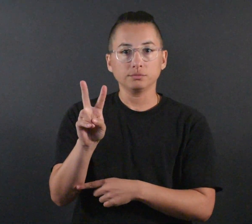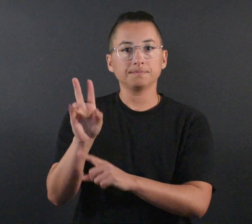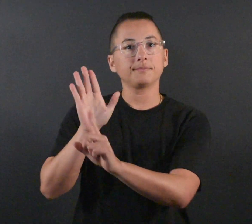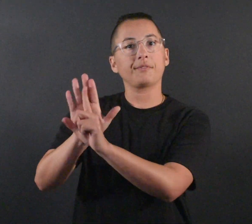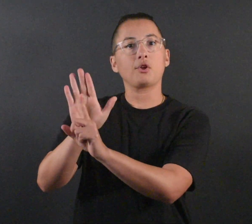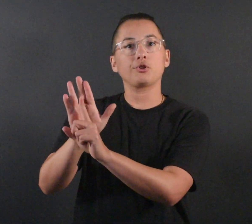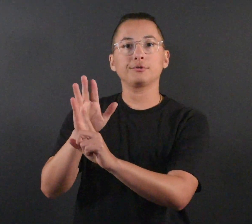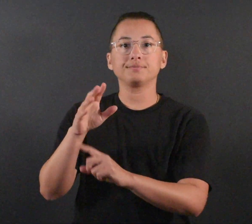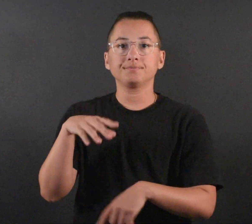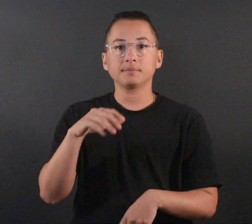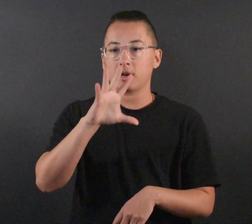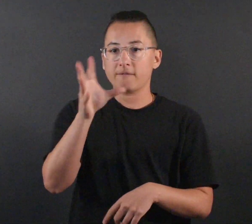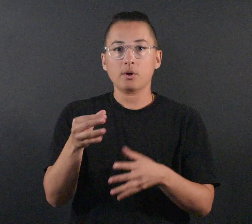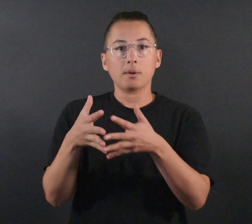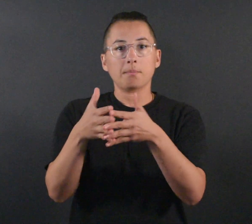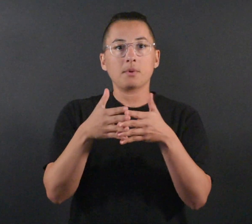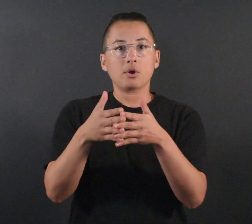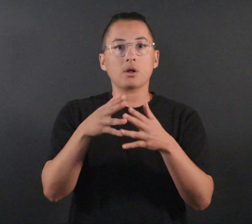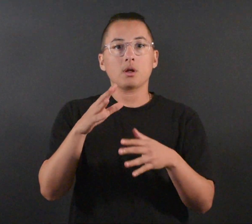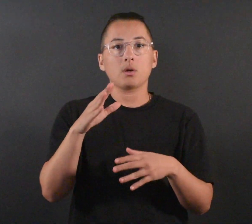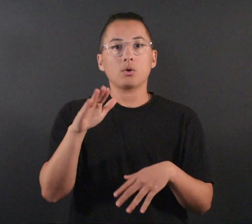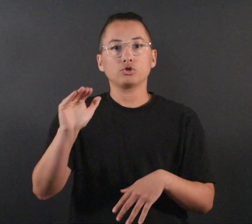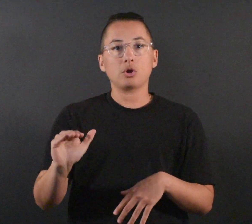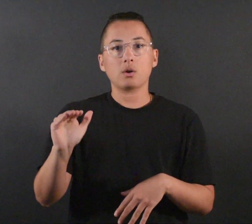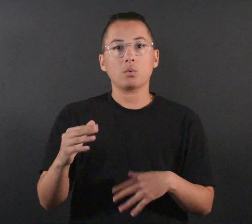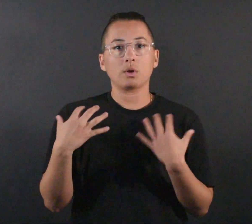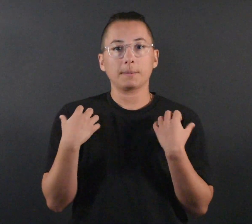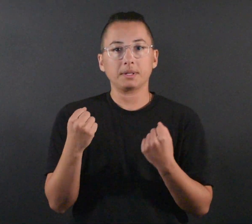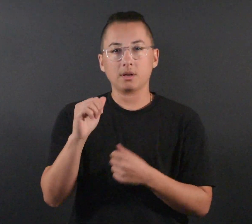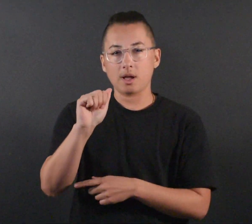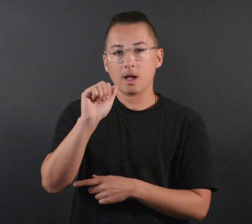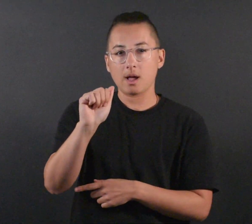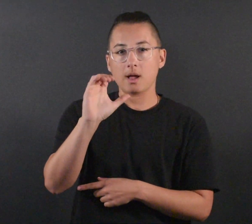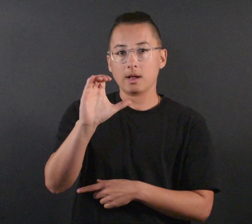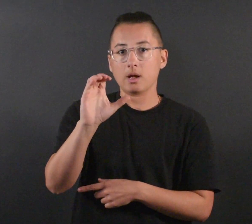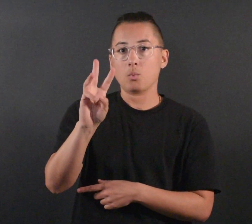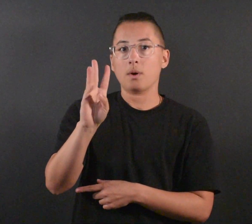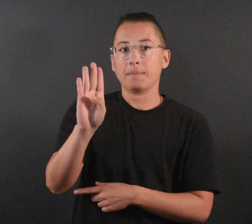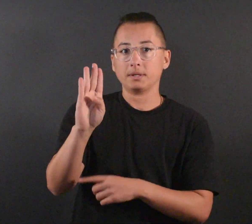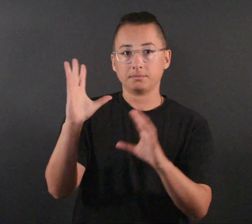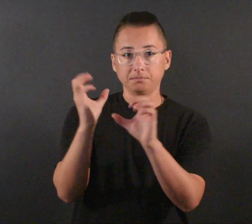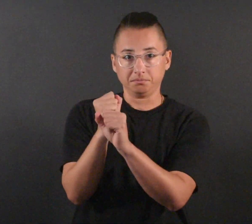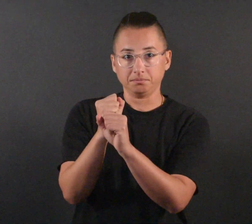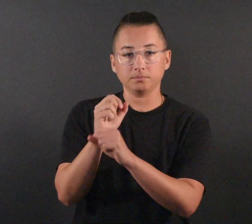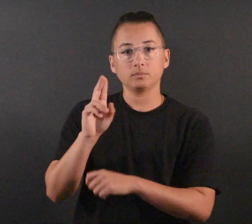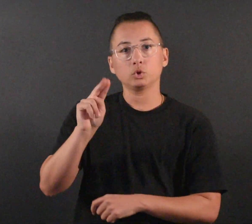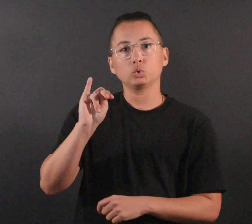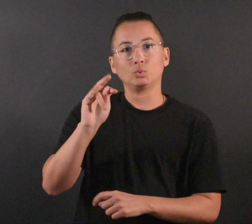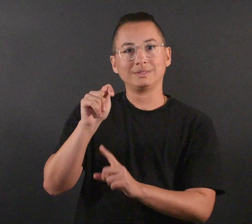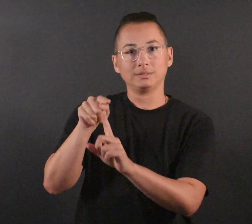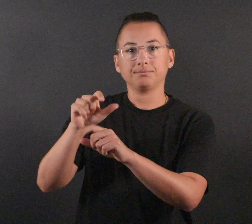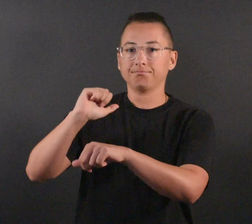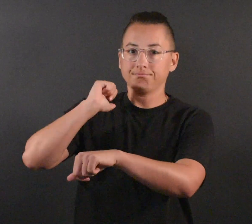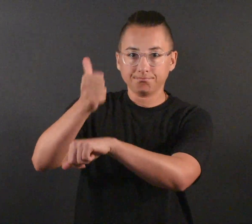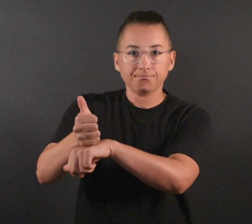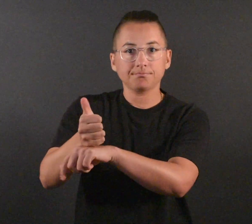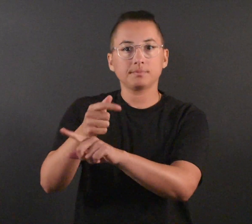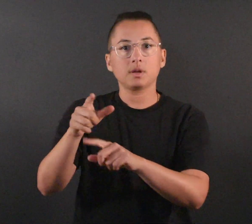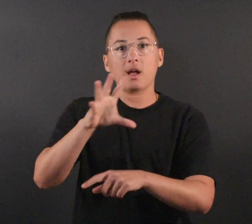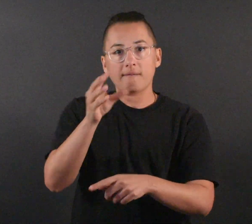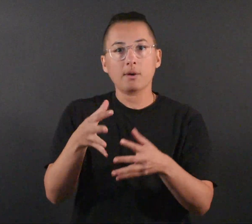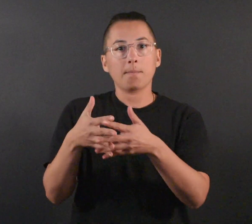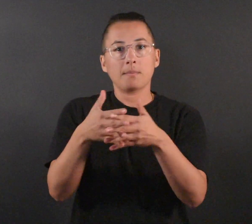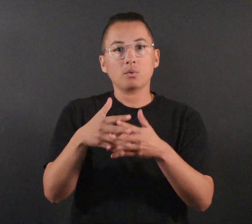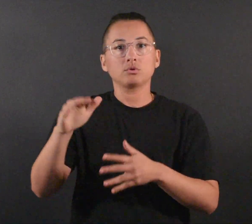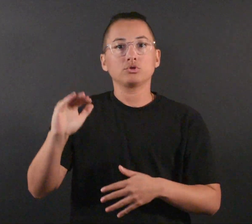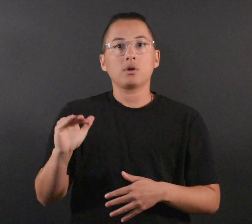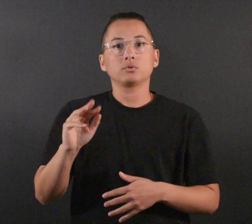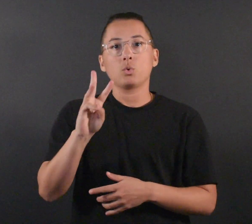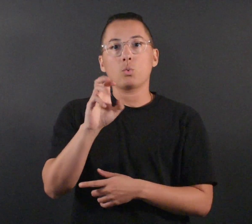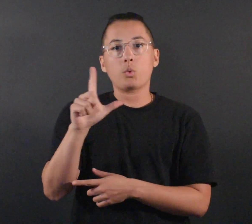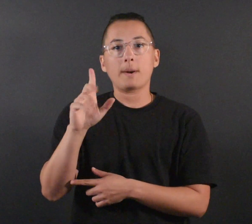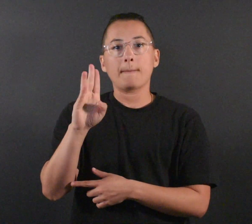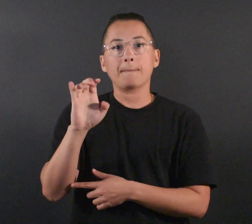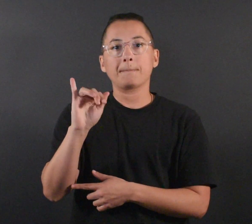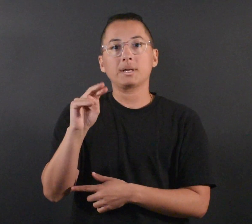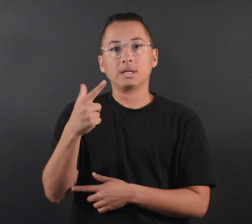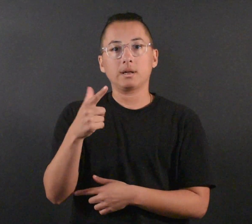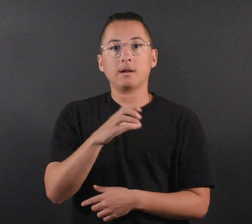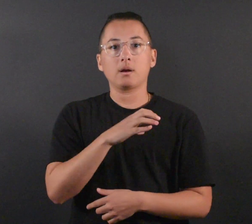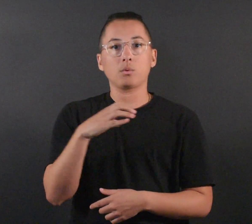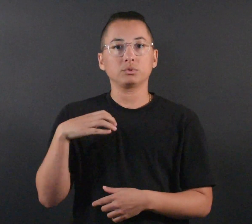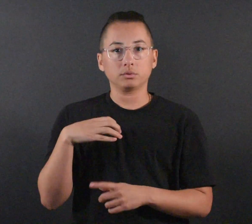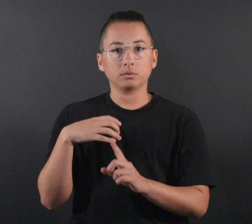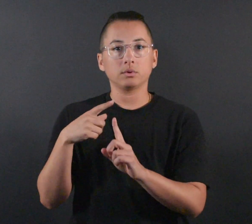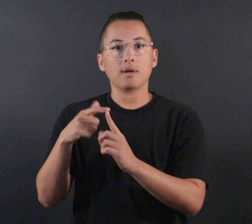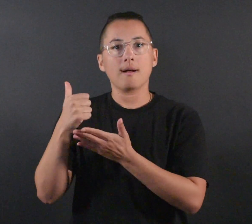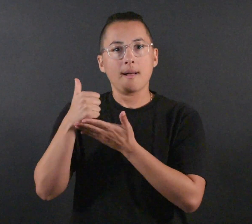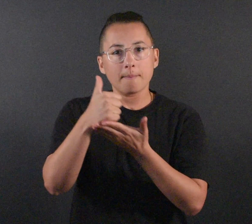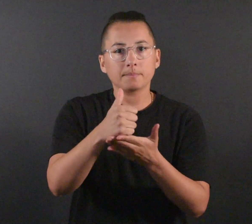African-American Child Well-Being (AACWB) Unit is establishing an African-American Child Well-Being